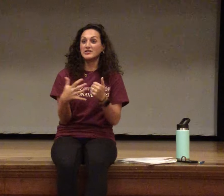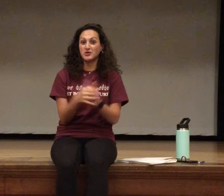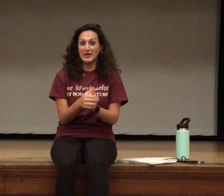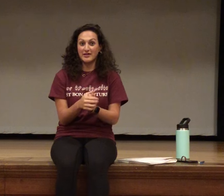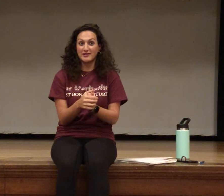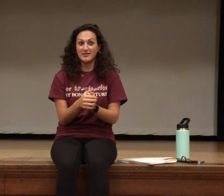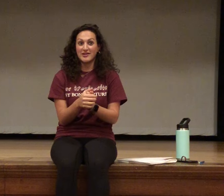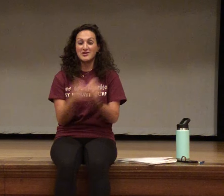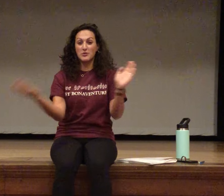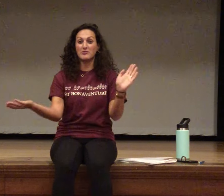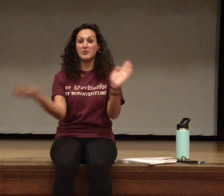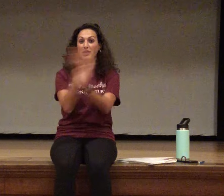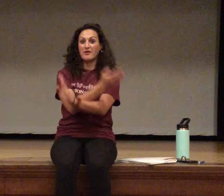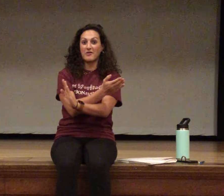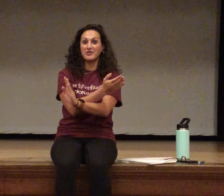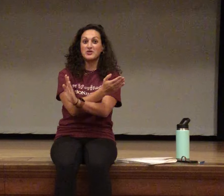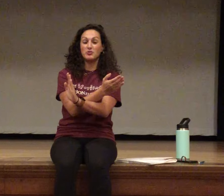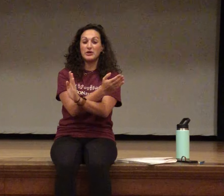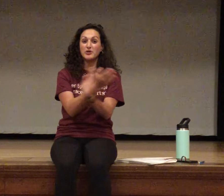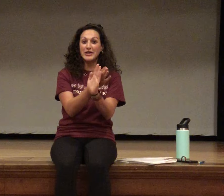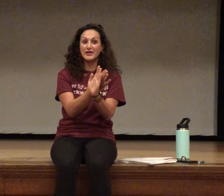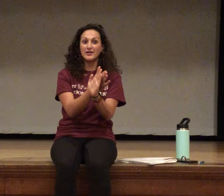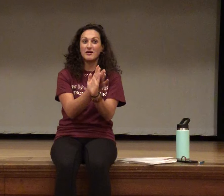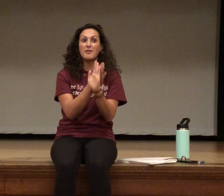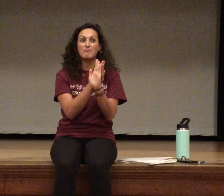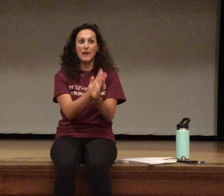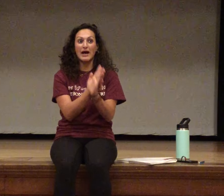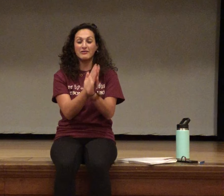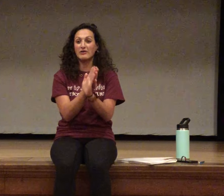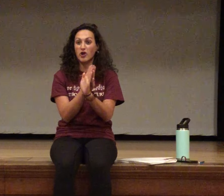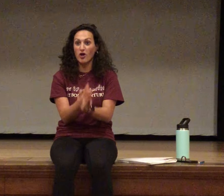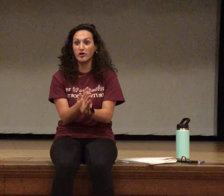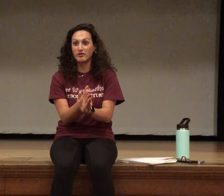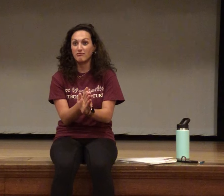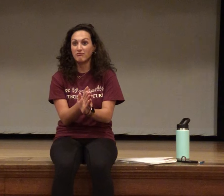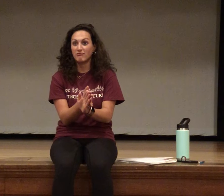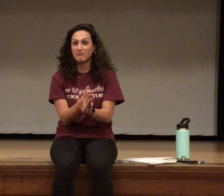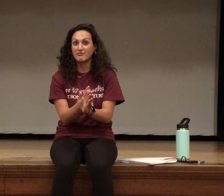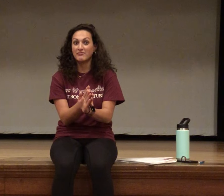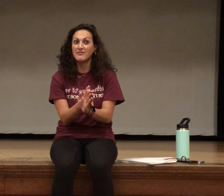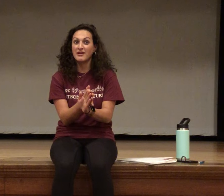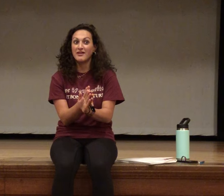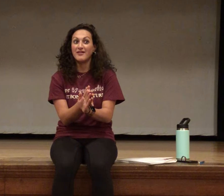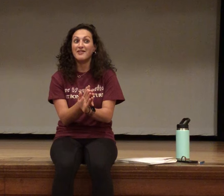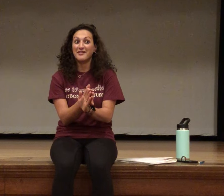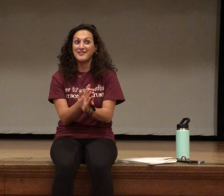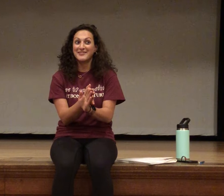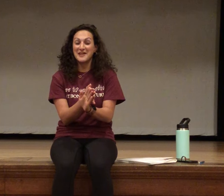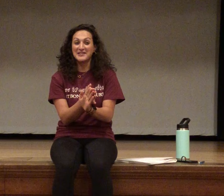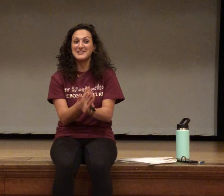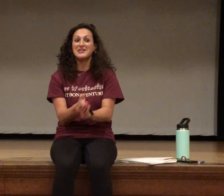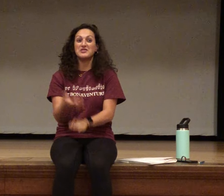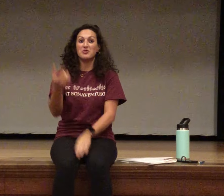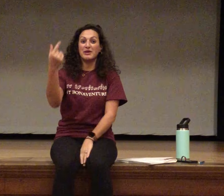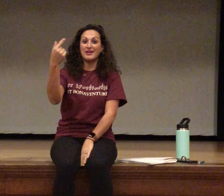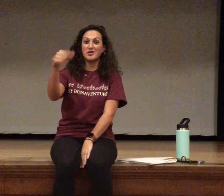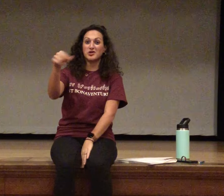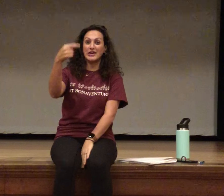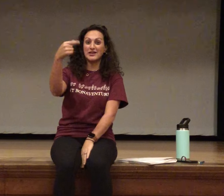is green so we would flip that around so it'd be green my favorite color yeah so it would be green